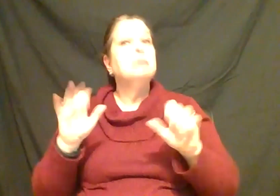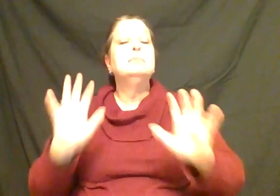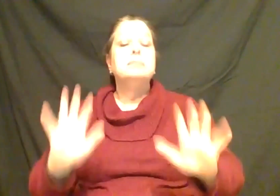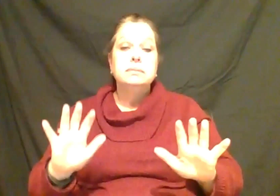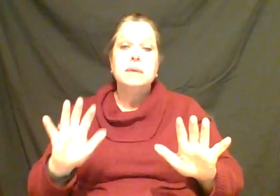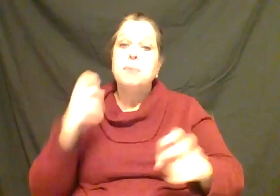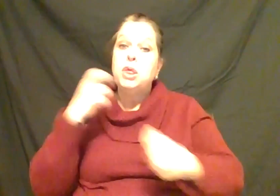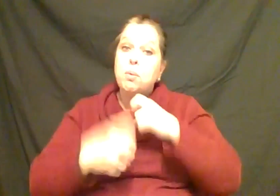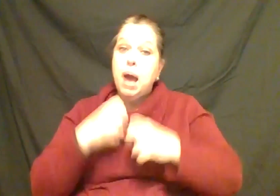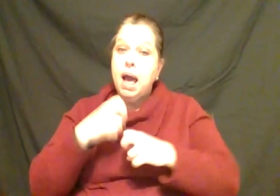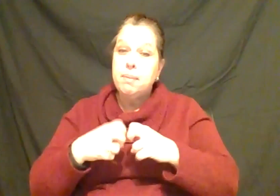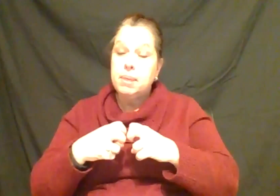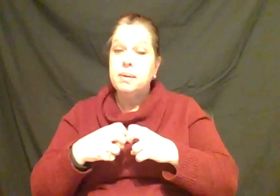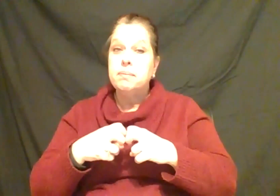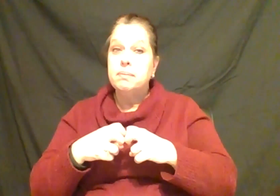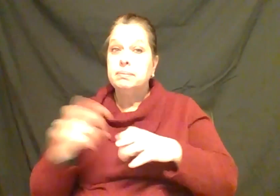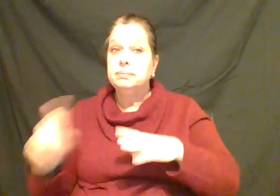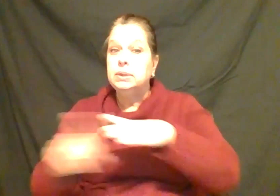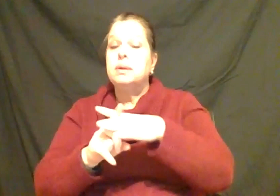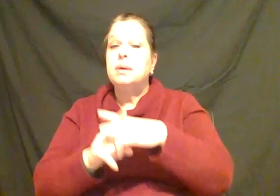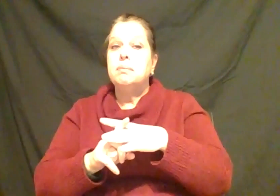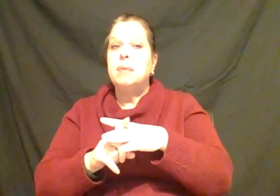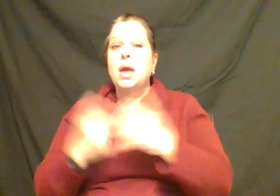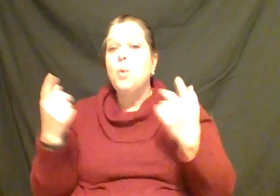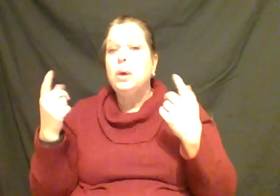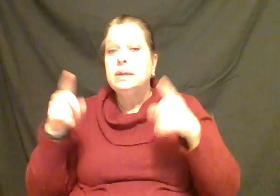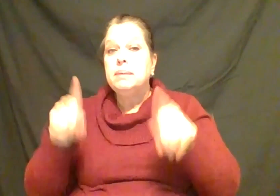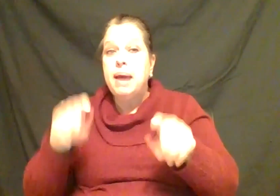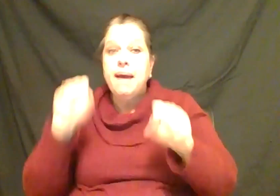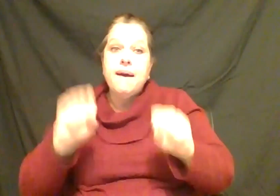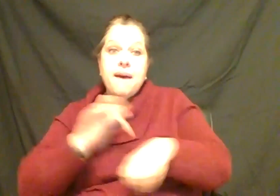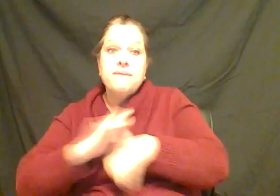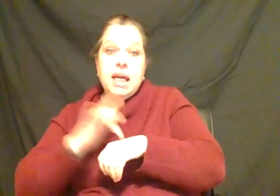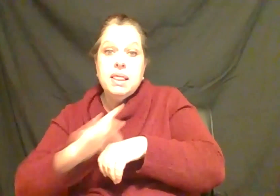question about you know well what's going to actually be available to my student is when a